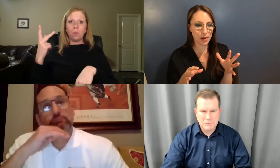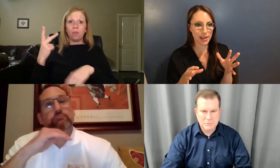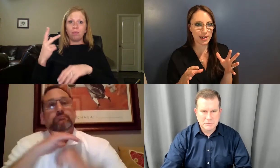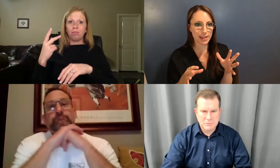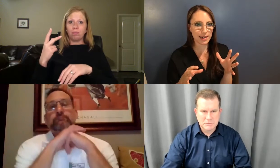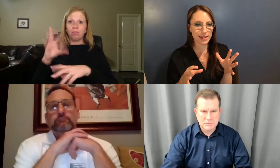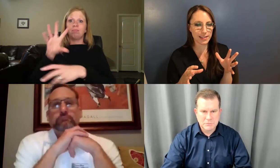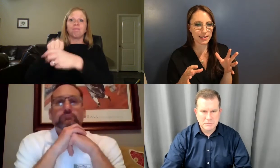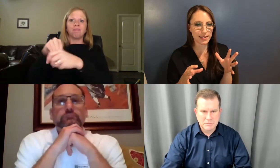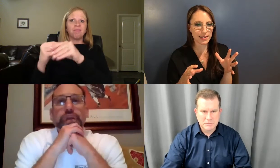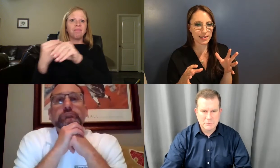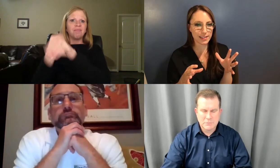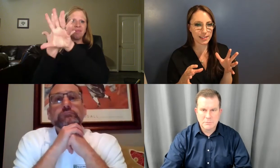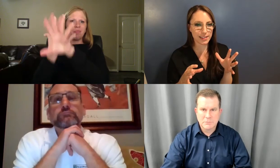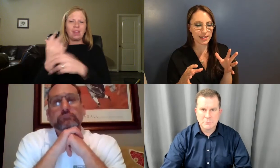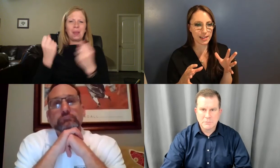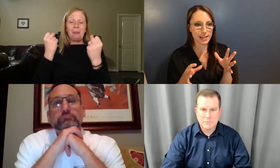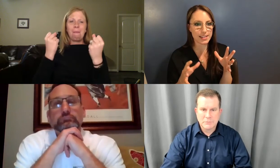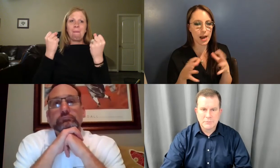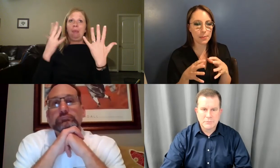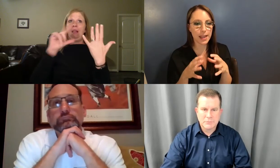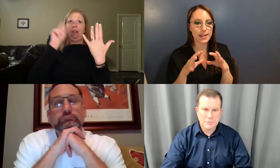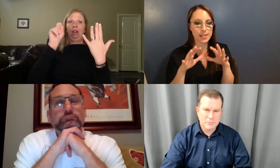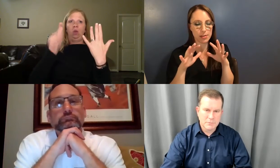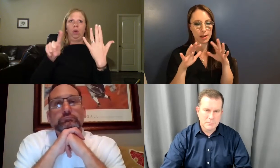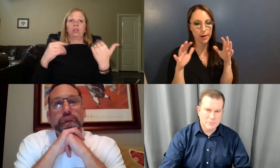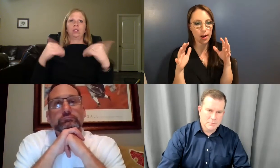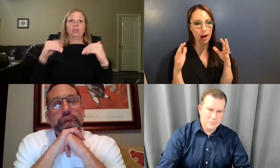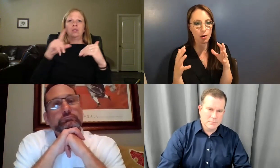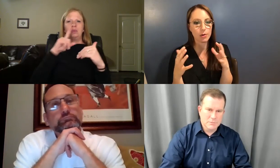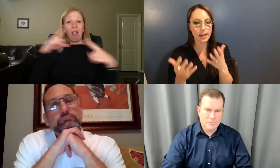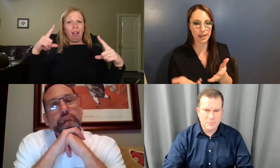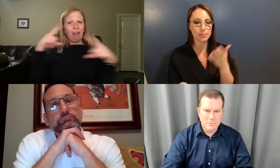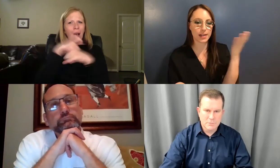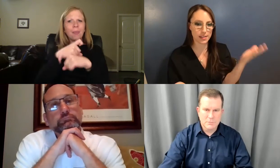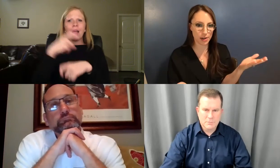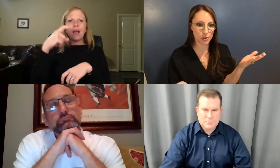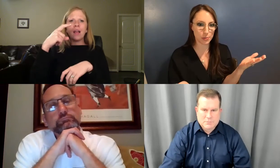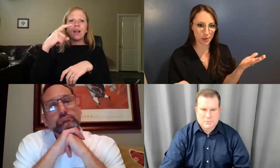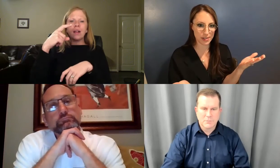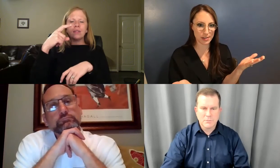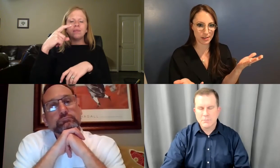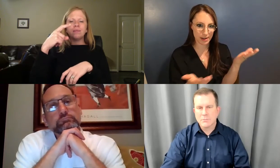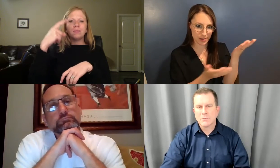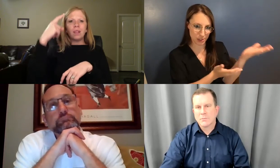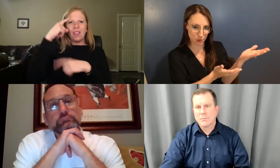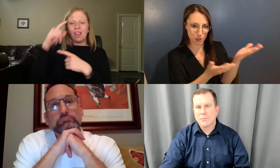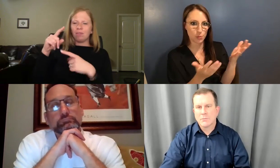but it's complicated to think about how, again, back to the undue burden situation,